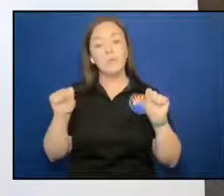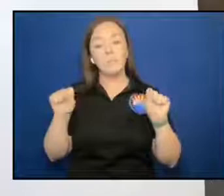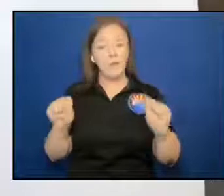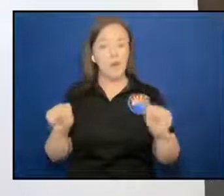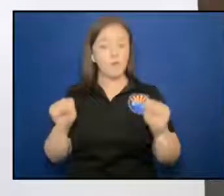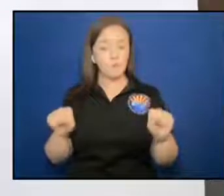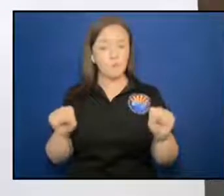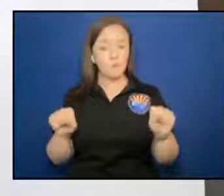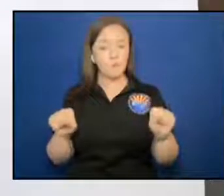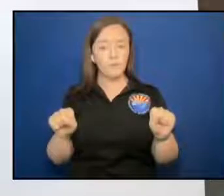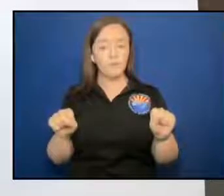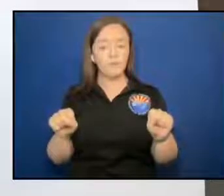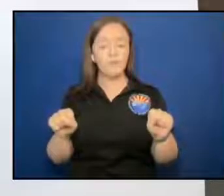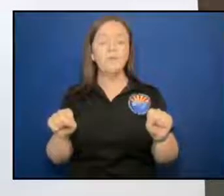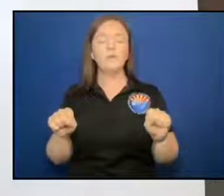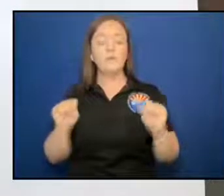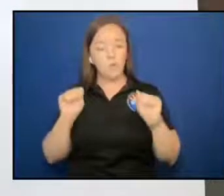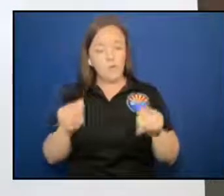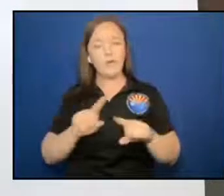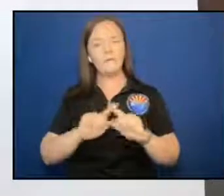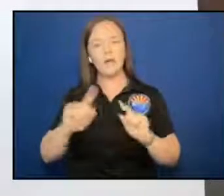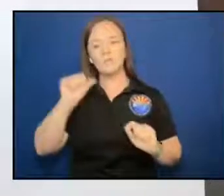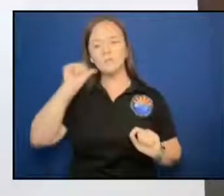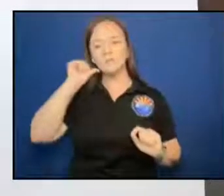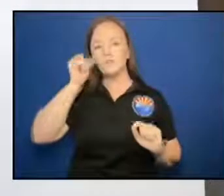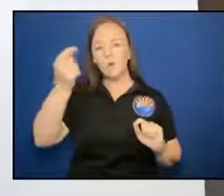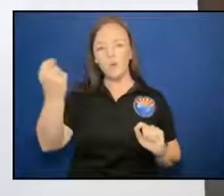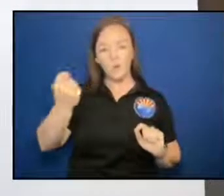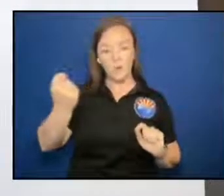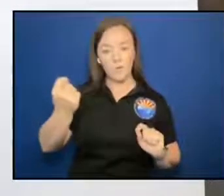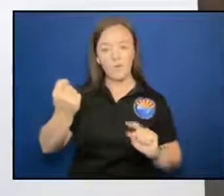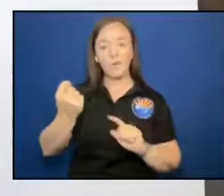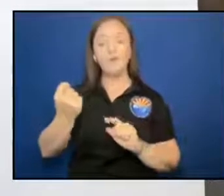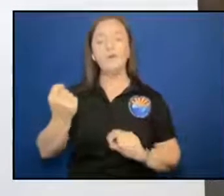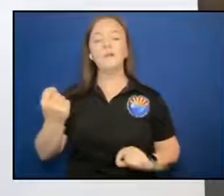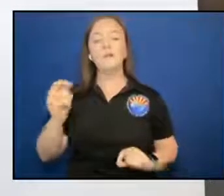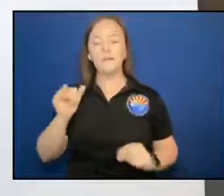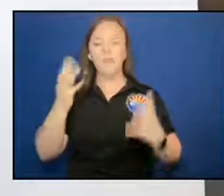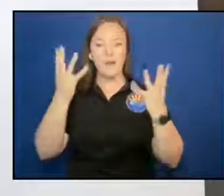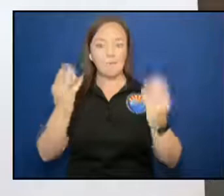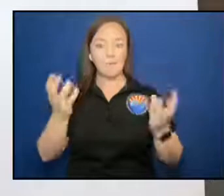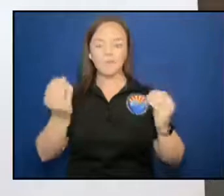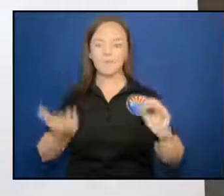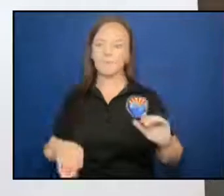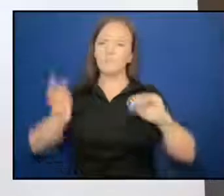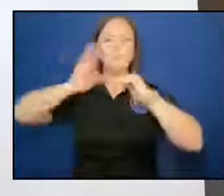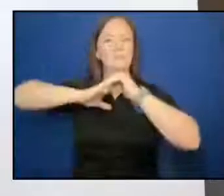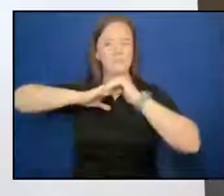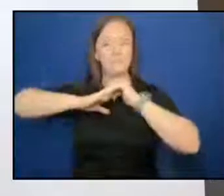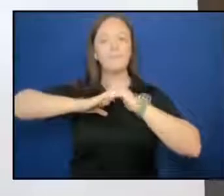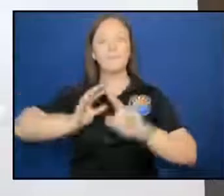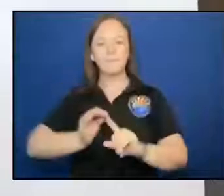YOU WILL ABOUT 9,000 BAGS OF SAND AND 150 YARD WITH THE SAN MIGUEL COUNTY YARD. SO PRETTY GOOD STROKE TODAY.